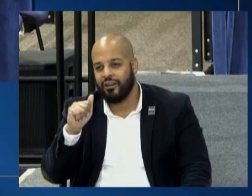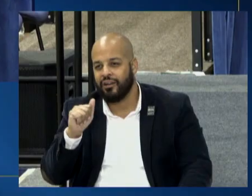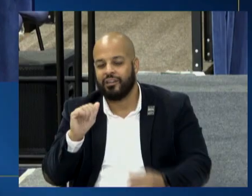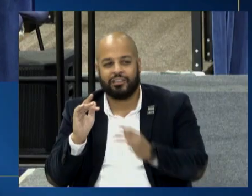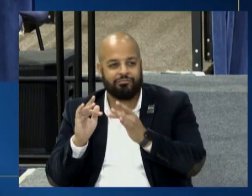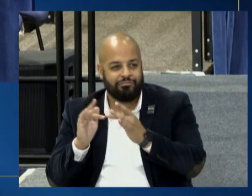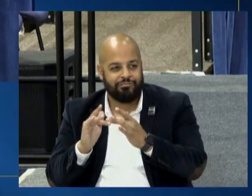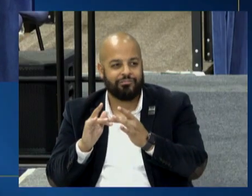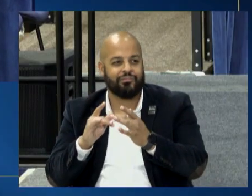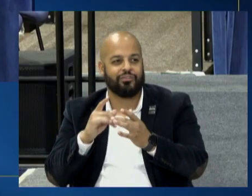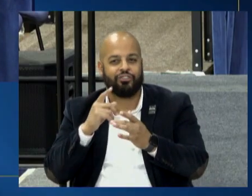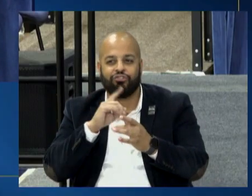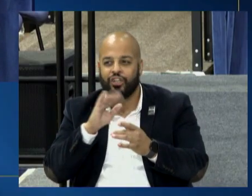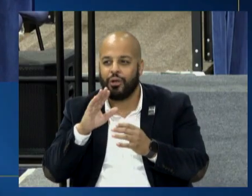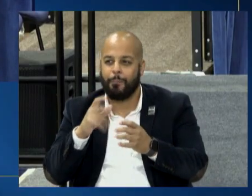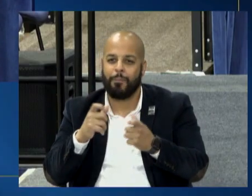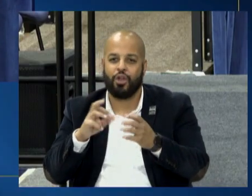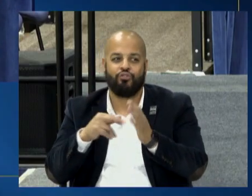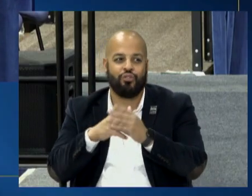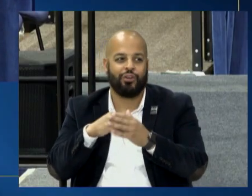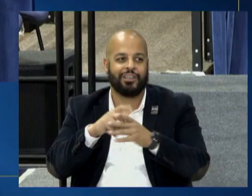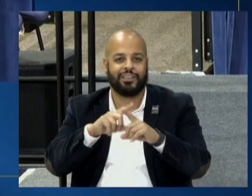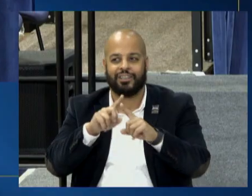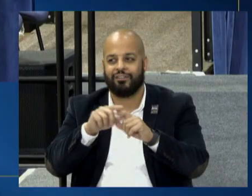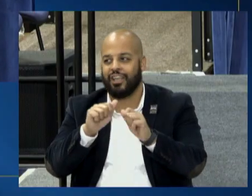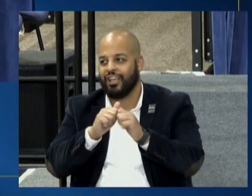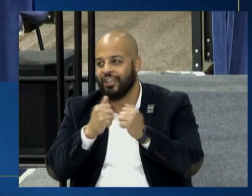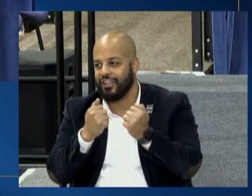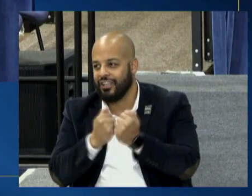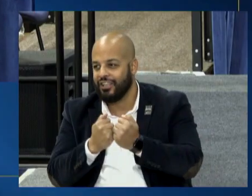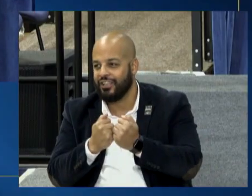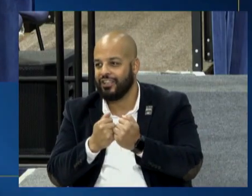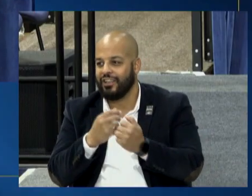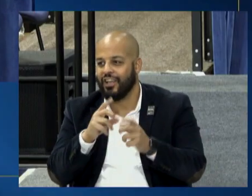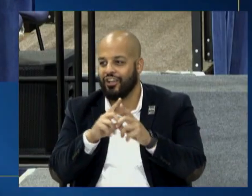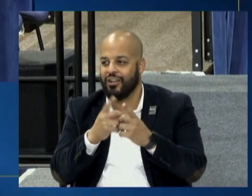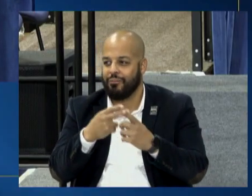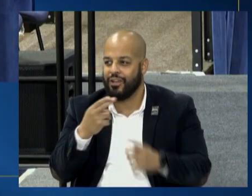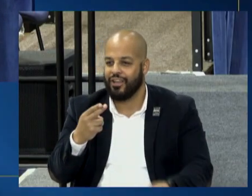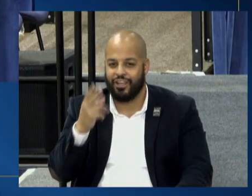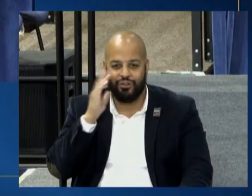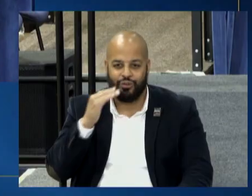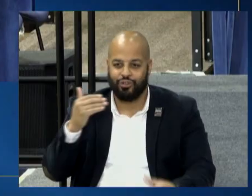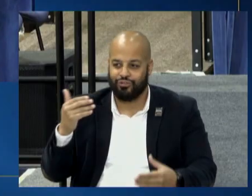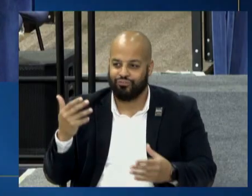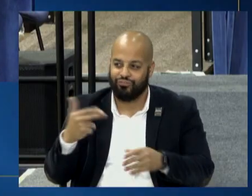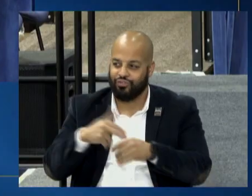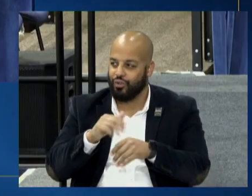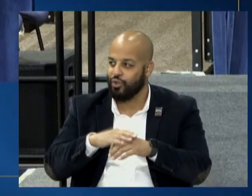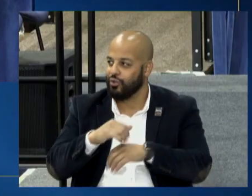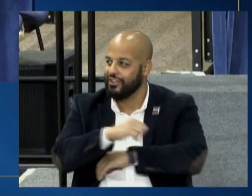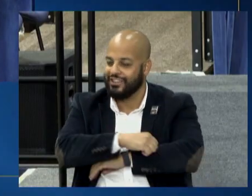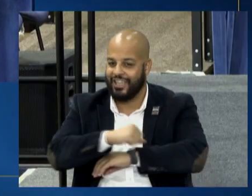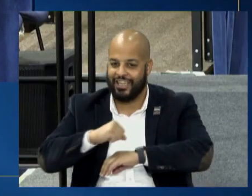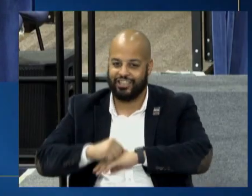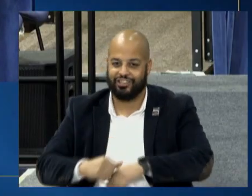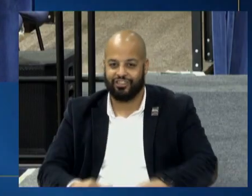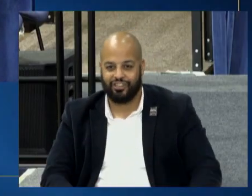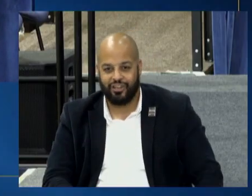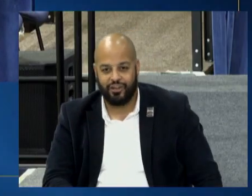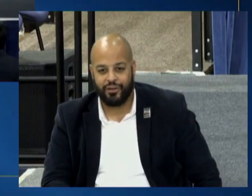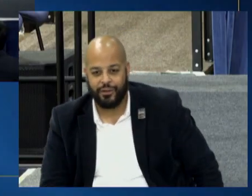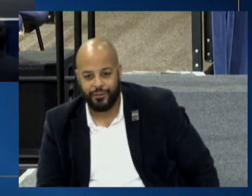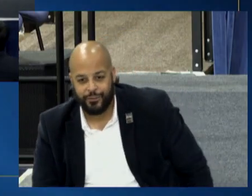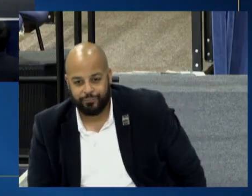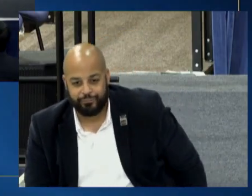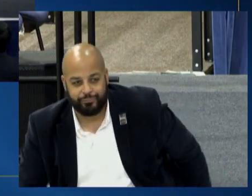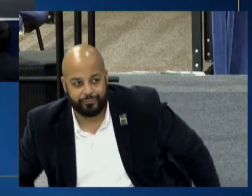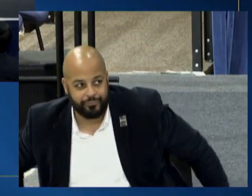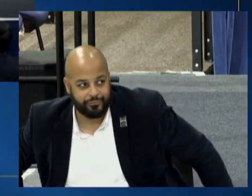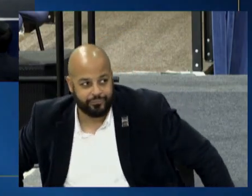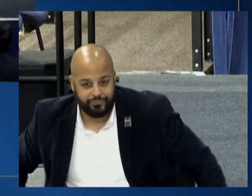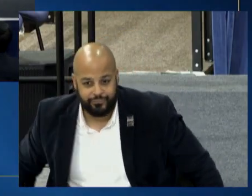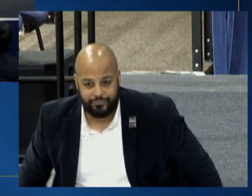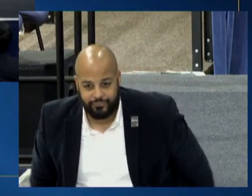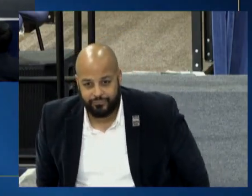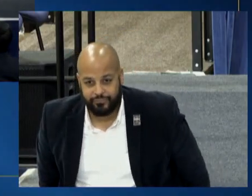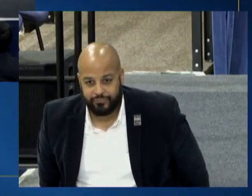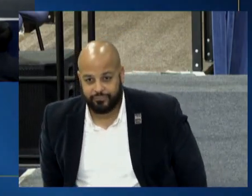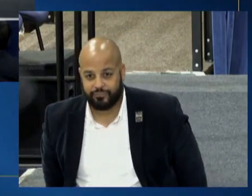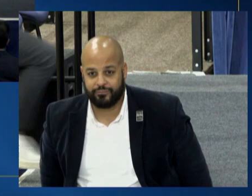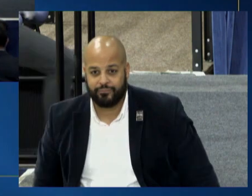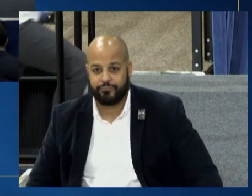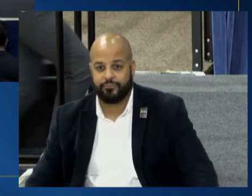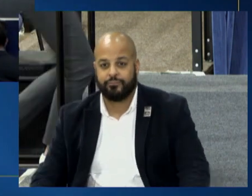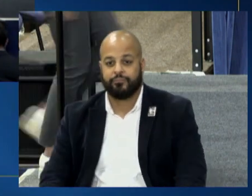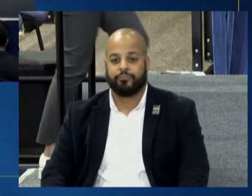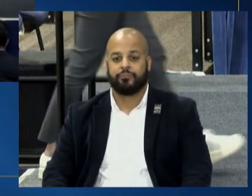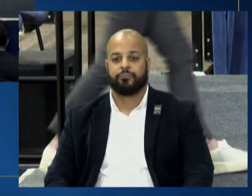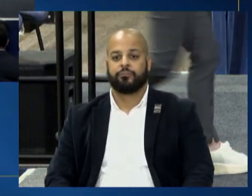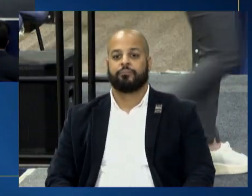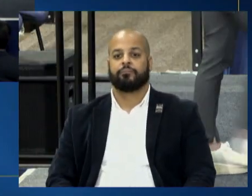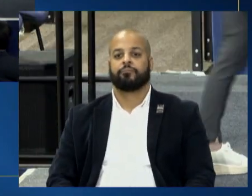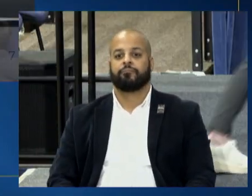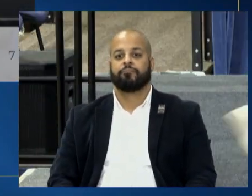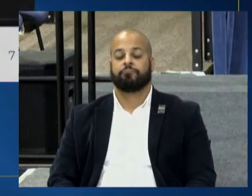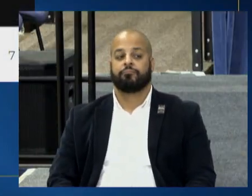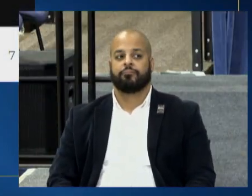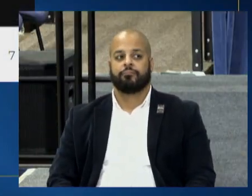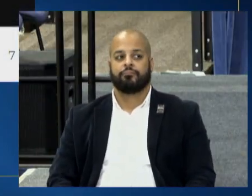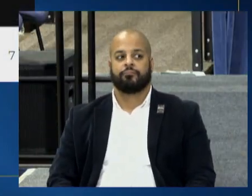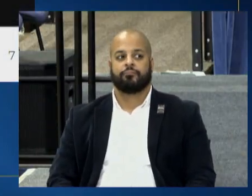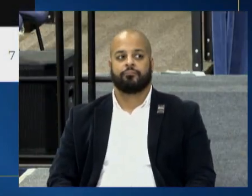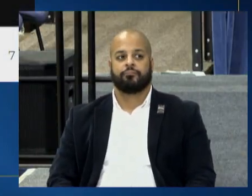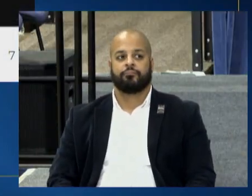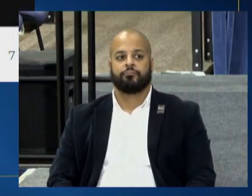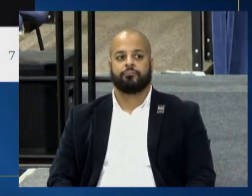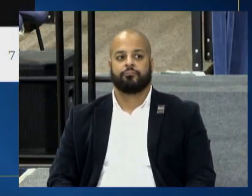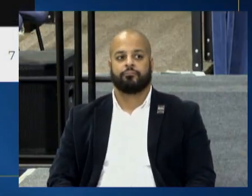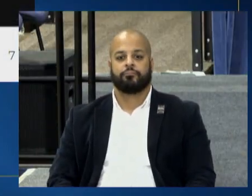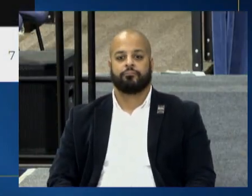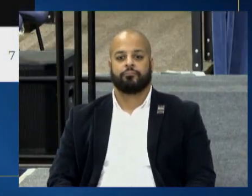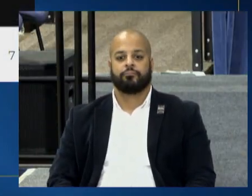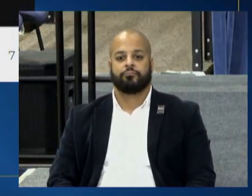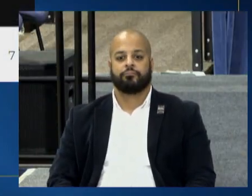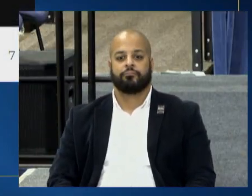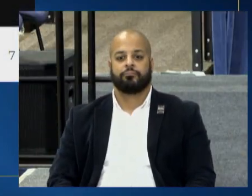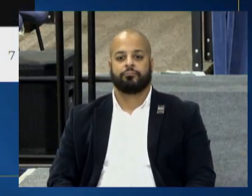And we were very excited when she moved over to ARPA-H. Susan, if you'd please join me on stage.